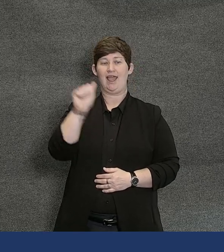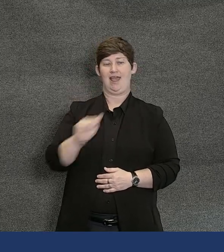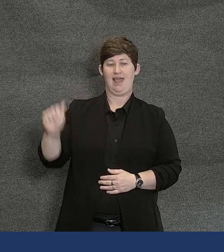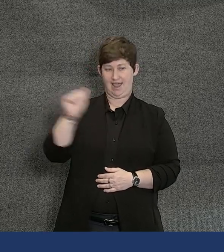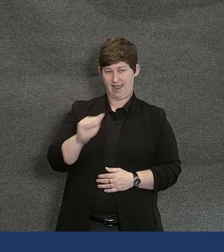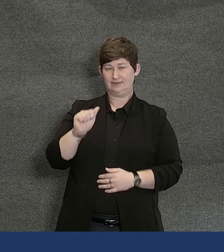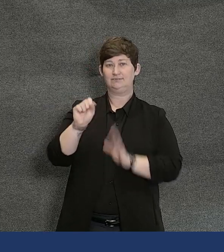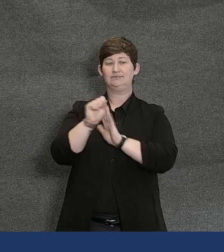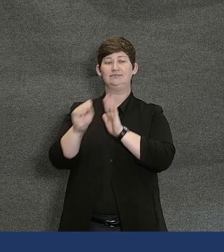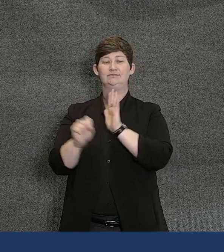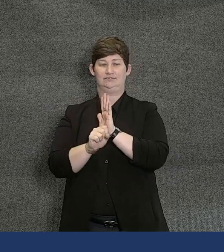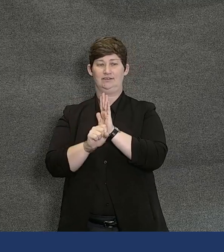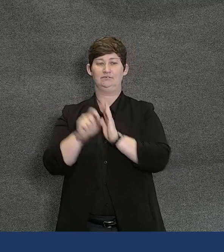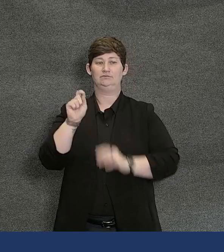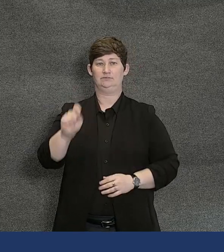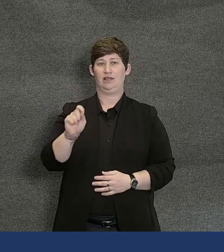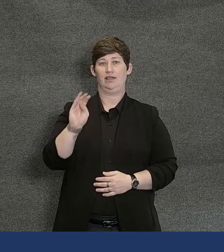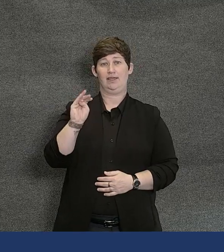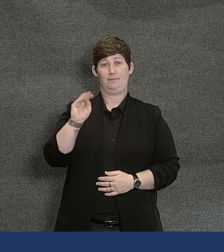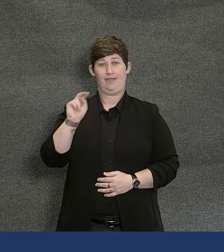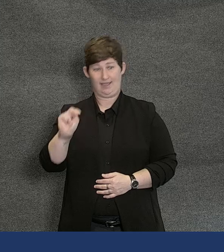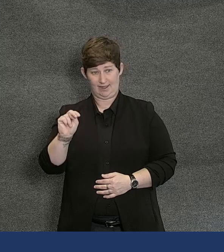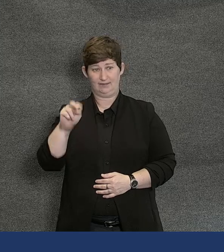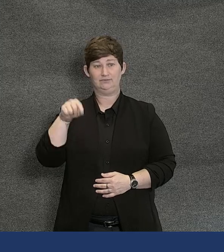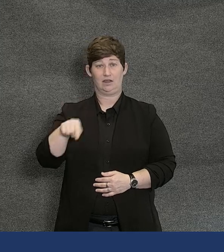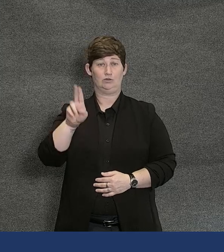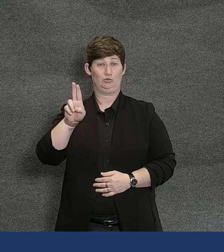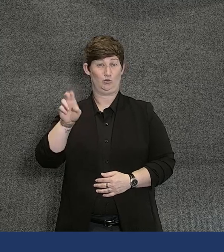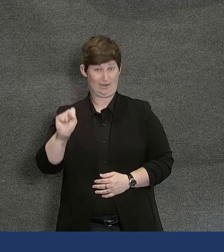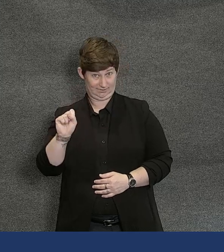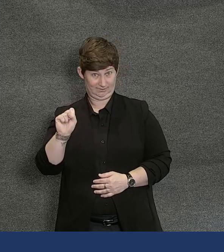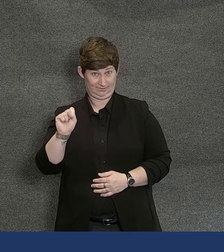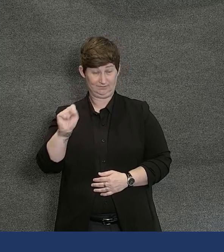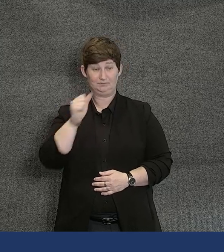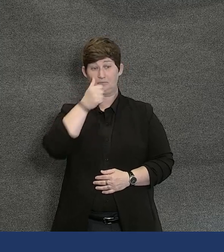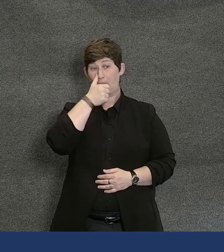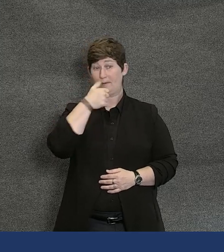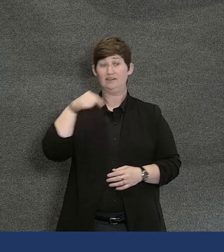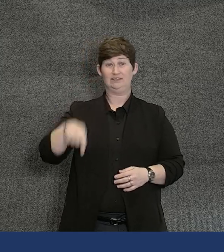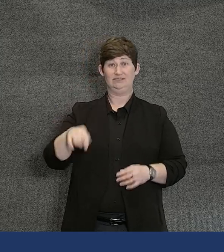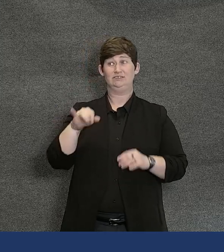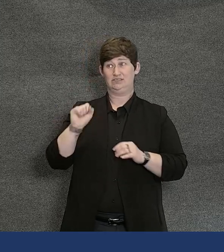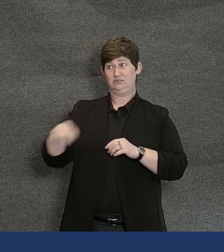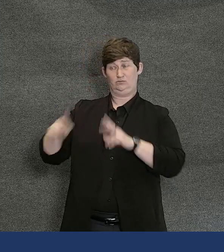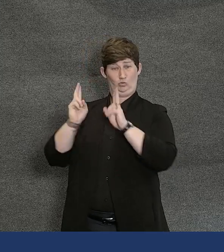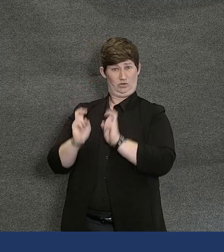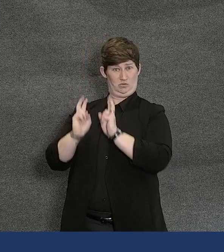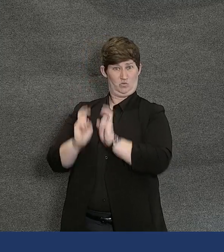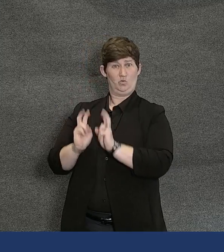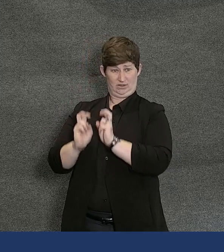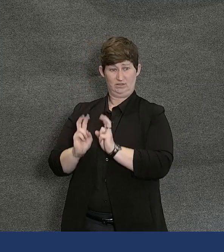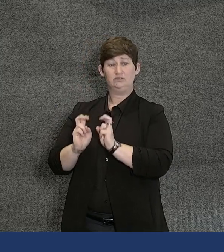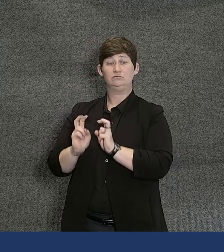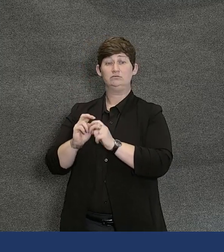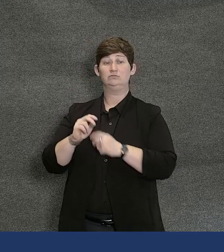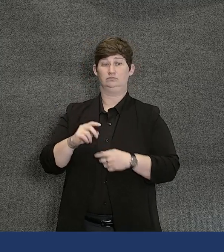This event is being recorded. The recording will be available on the MCD YouTube channel soon.